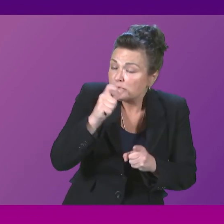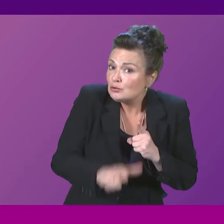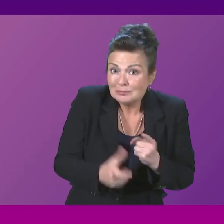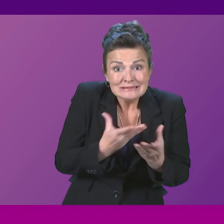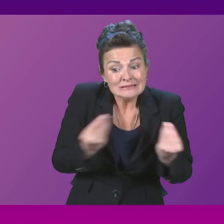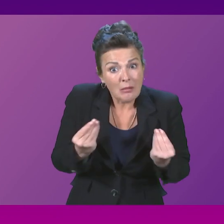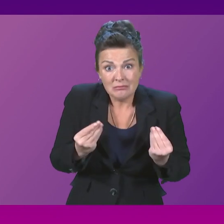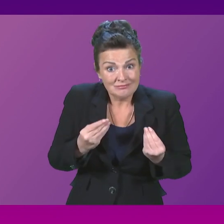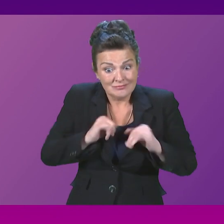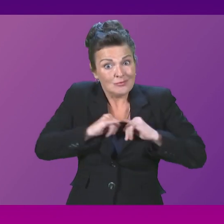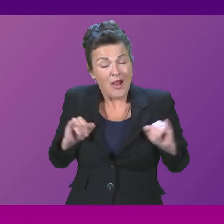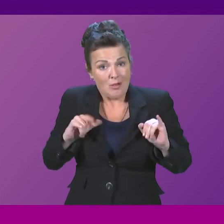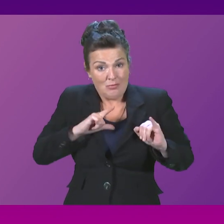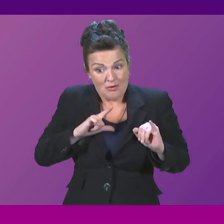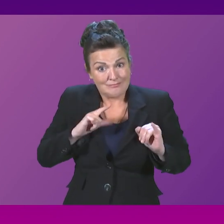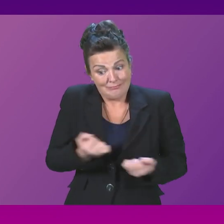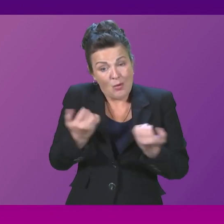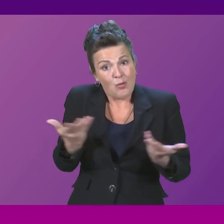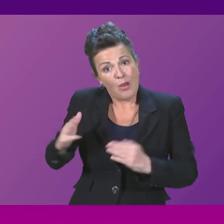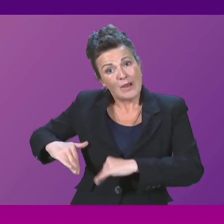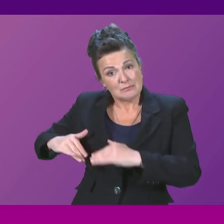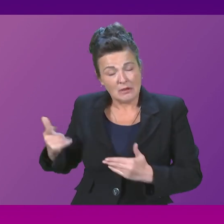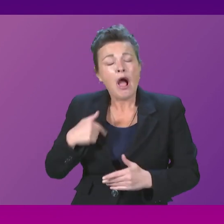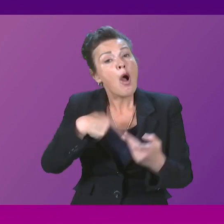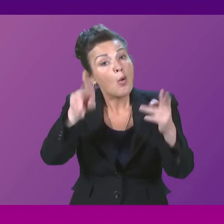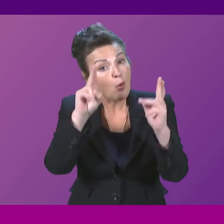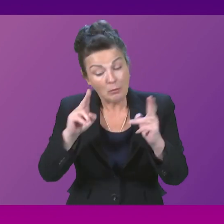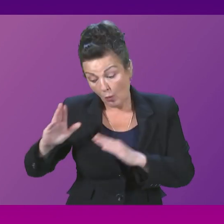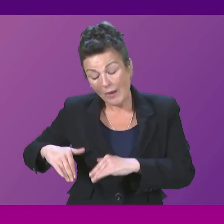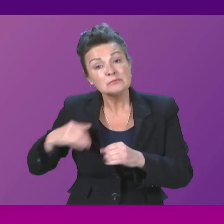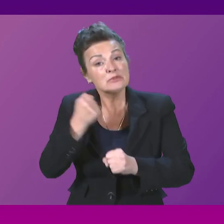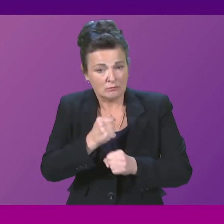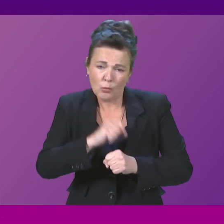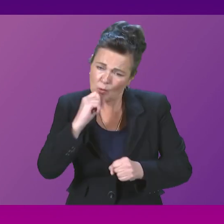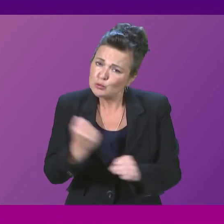I very much hope that we see more action from the UK Government, and I made that point directly